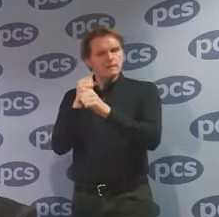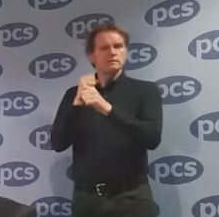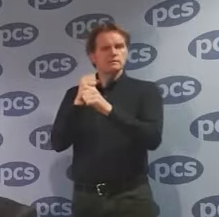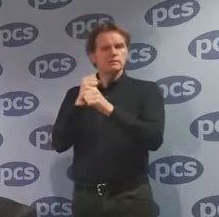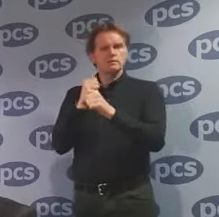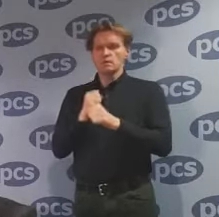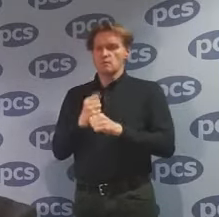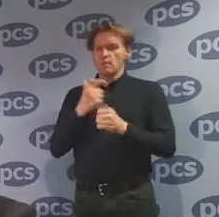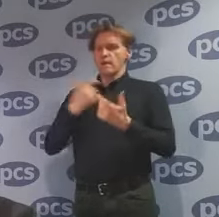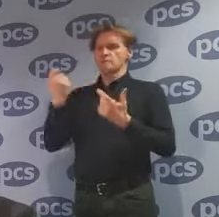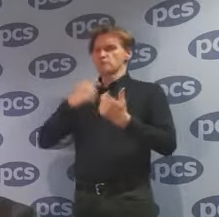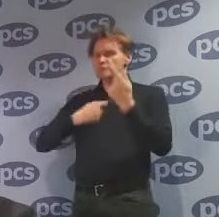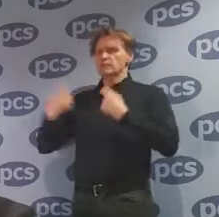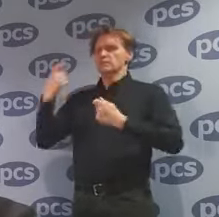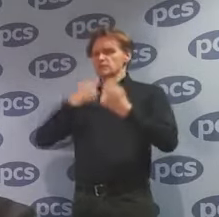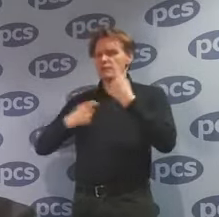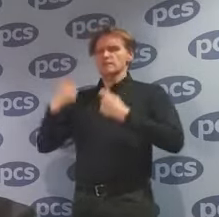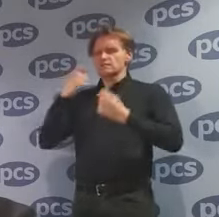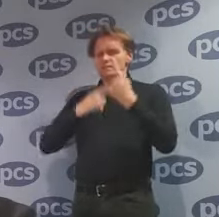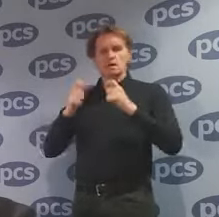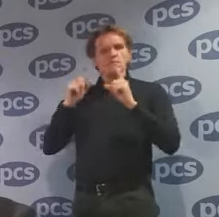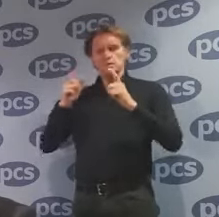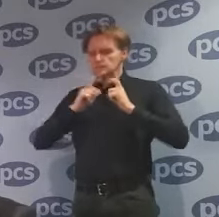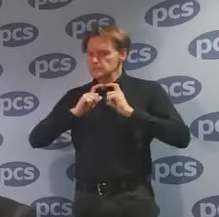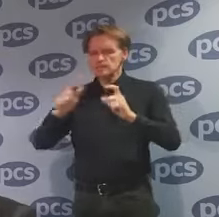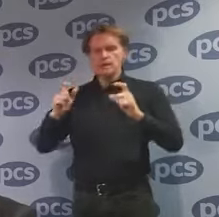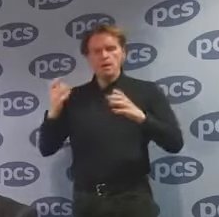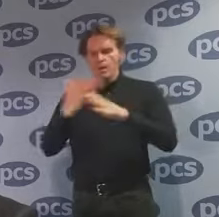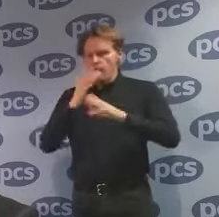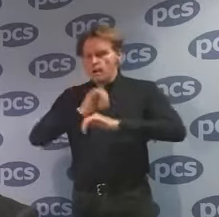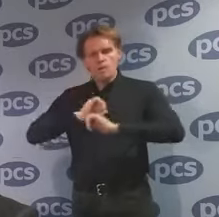first-class services in a very difficult situation and what the government and